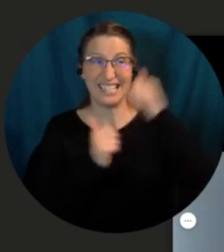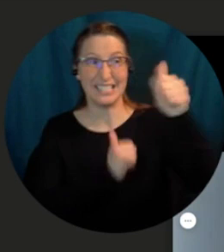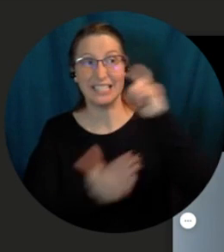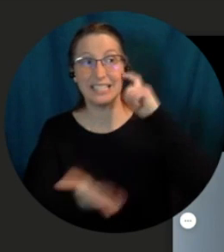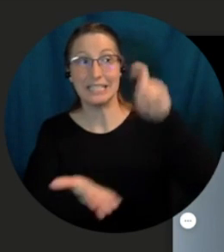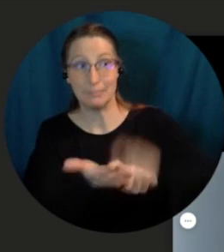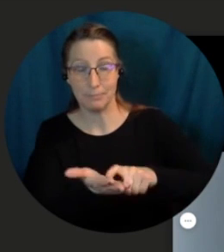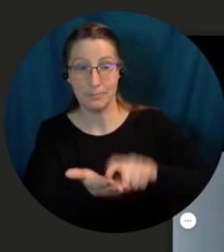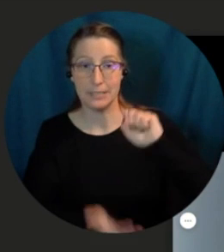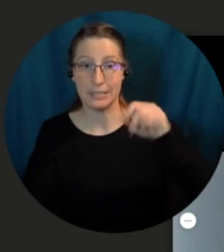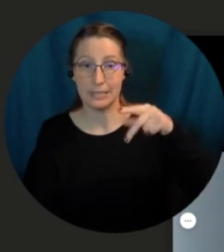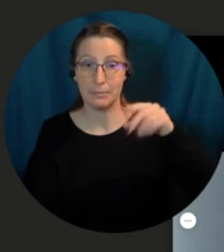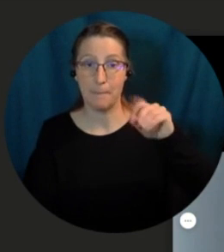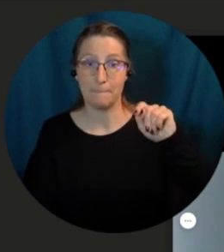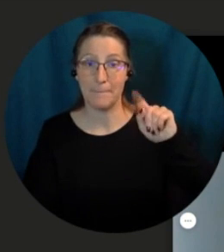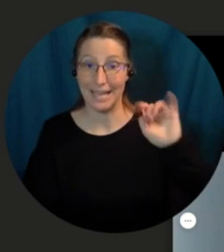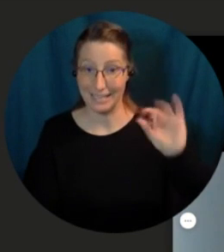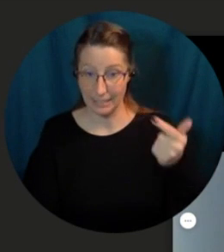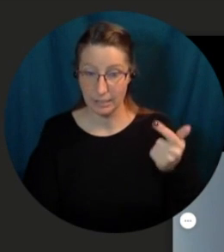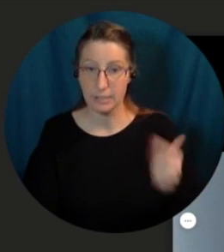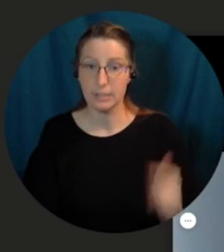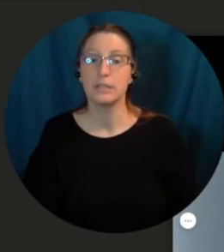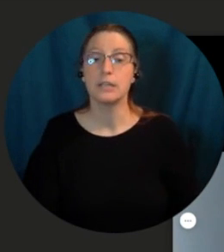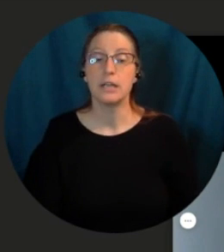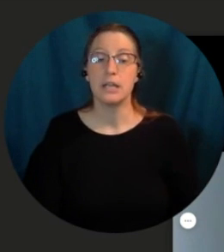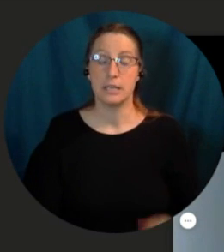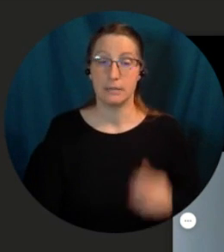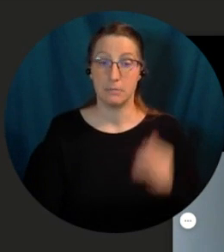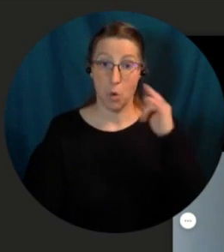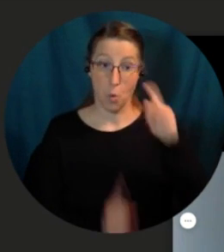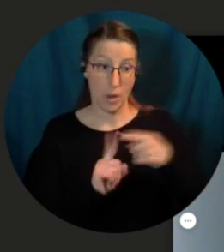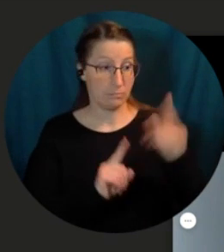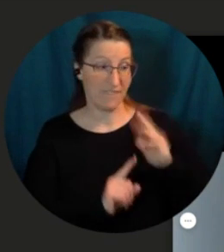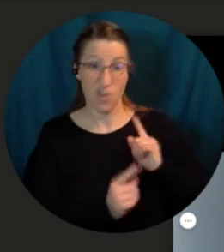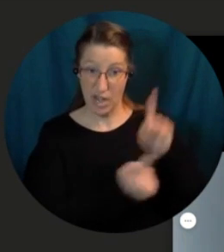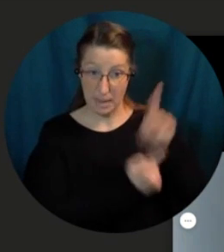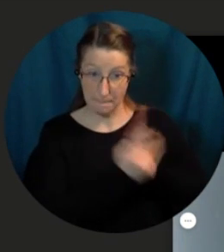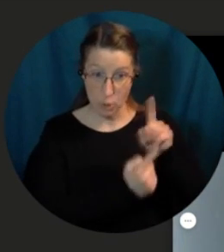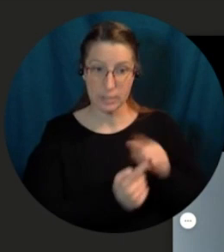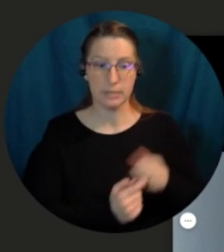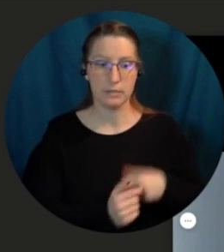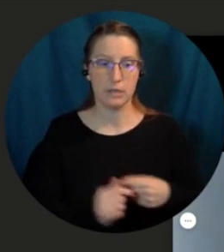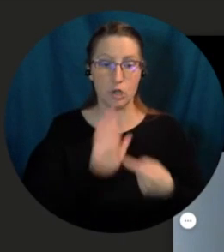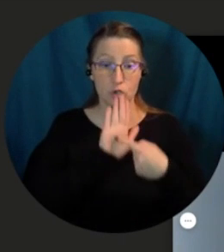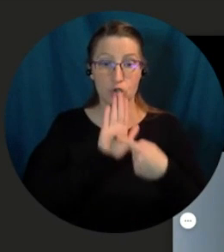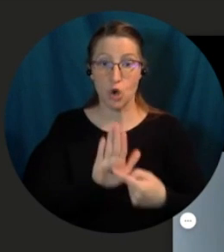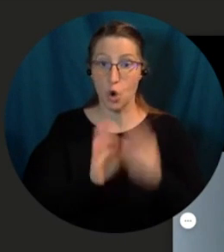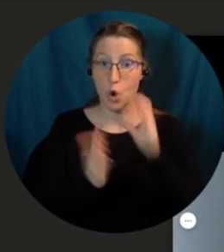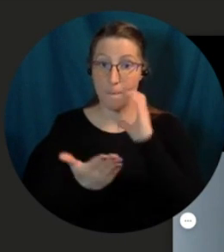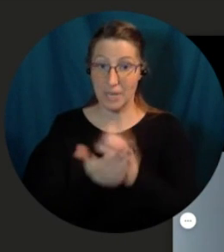show him a picture of an object, and then he would access that